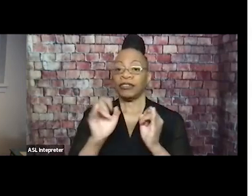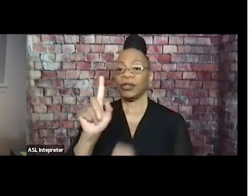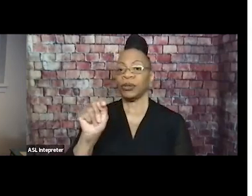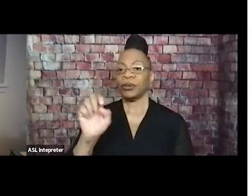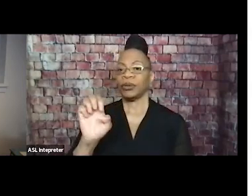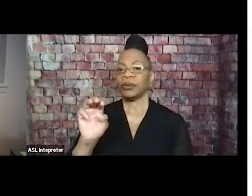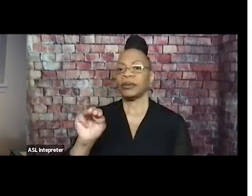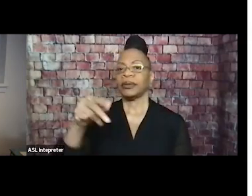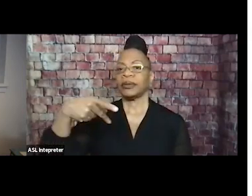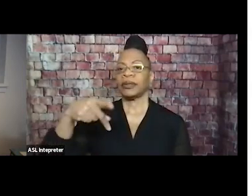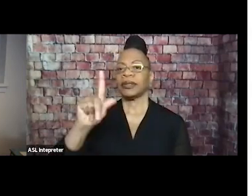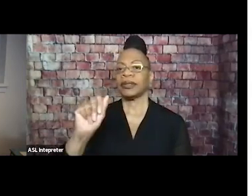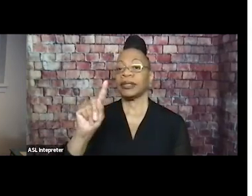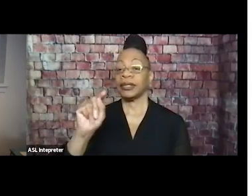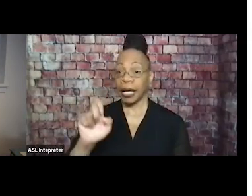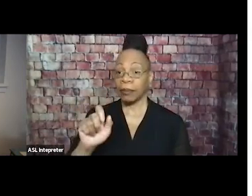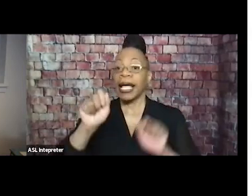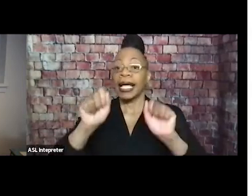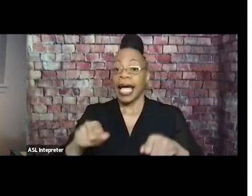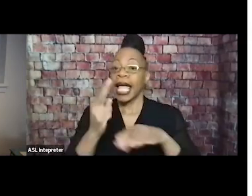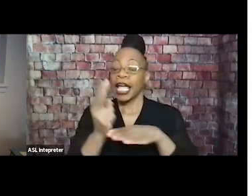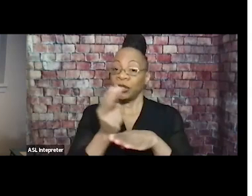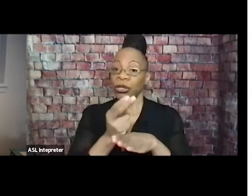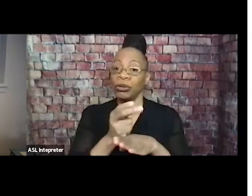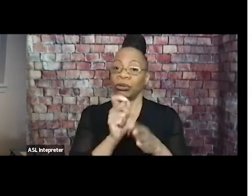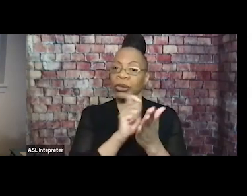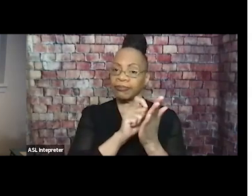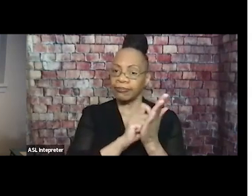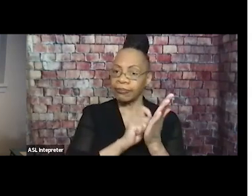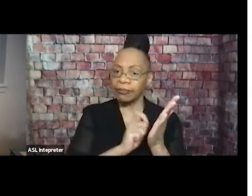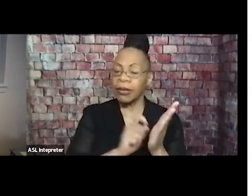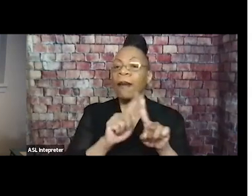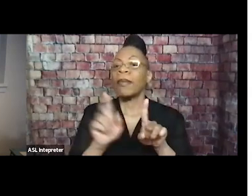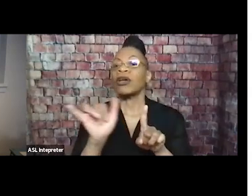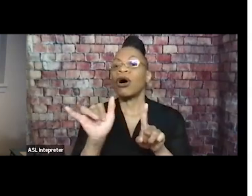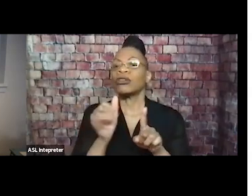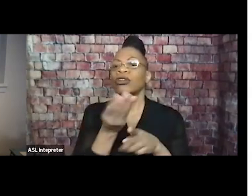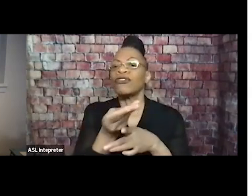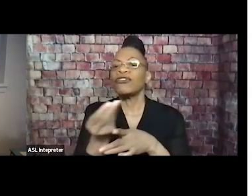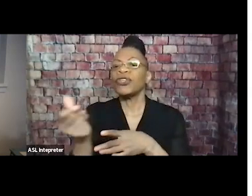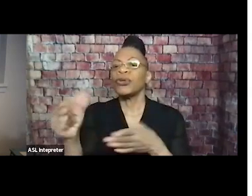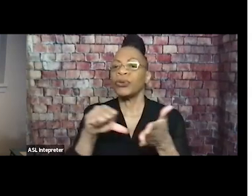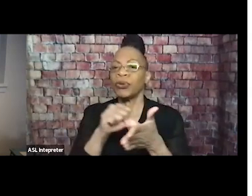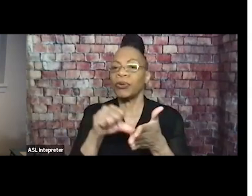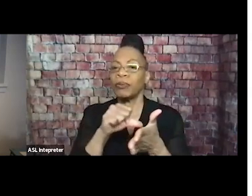that you can write your medical summary report into, but it's also a number of pages that talk about the expectations